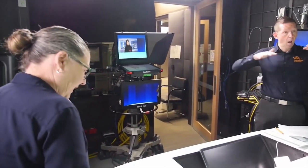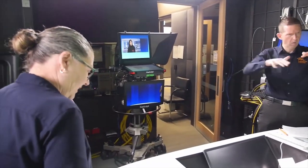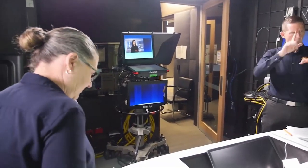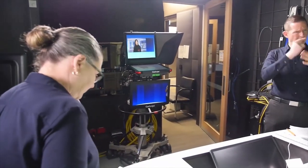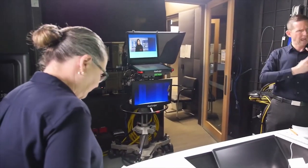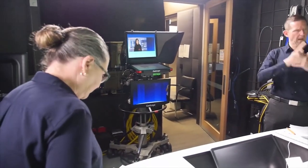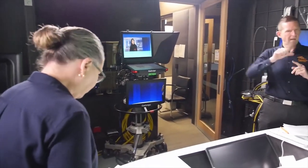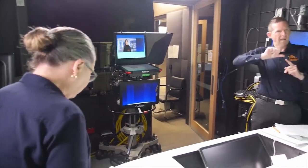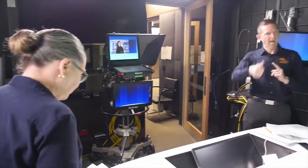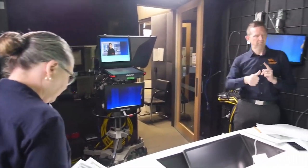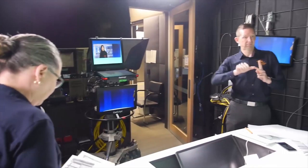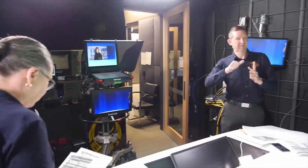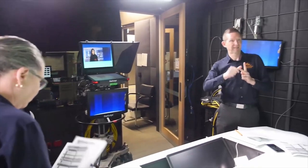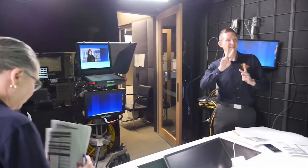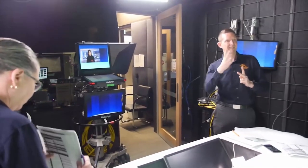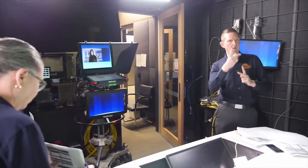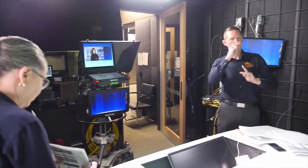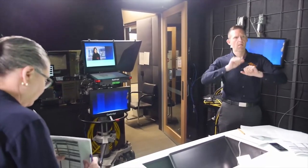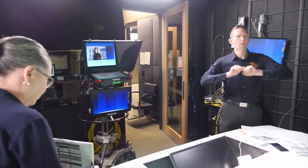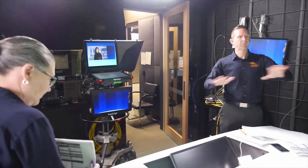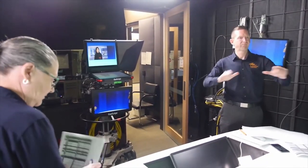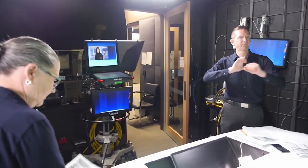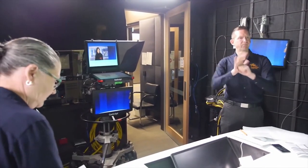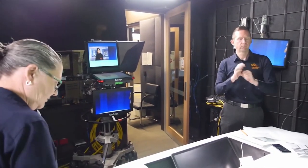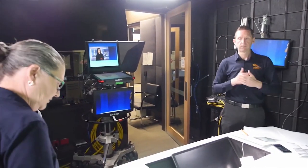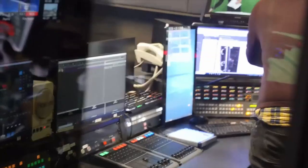Coronavirus, leading to a potential second wave of the pandemic.